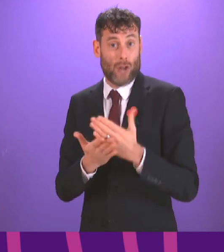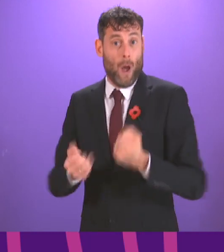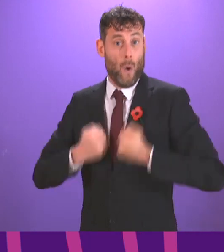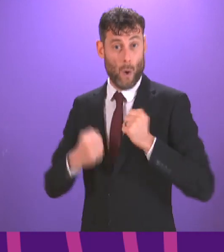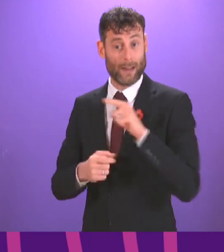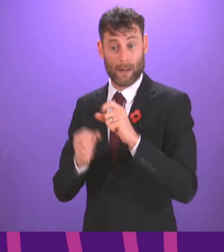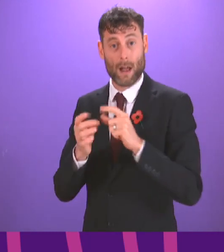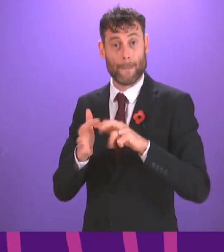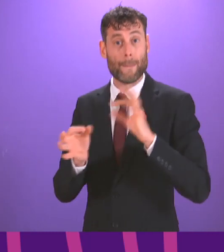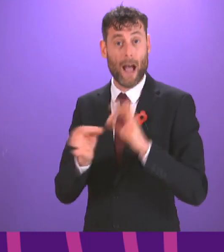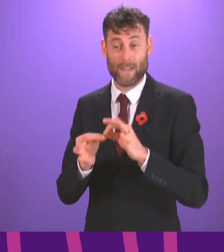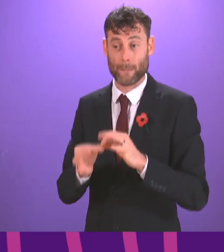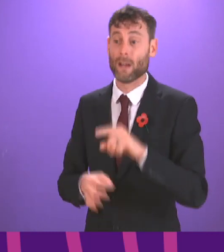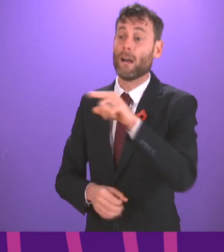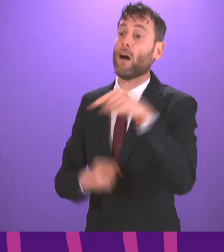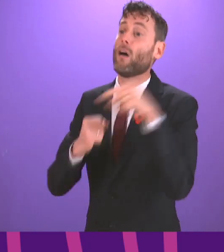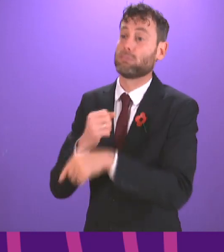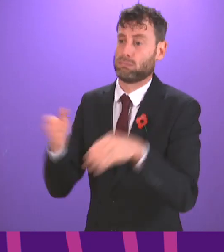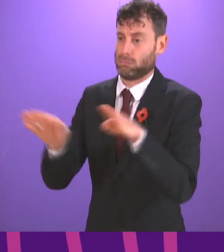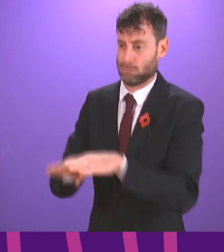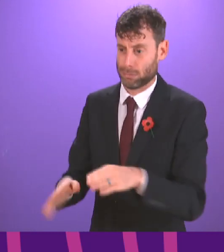it would make no sense for the Government, let alone the workers or the wider community,